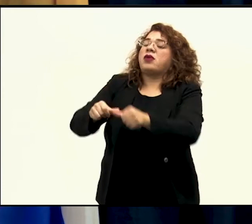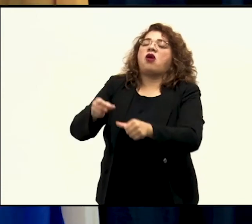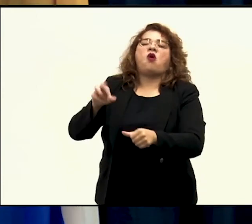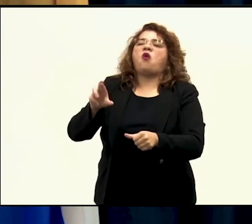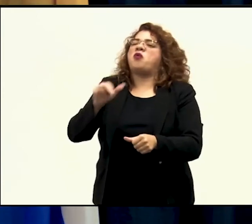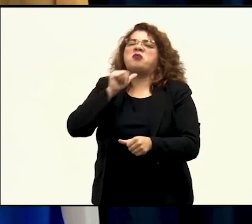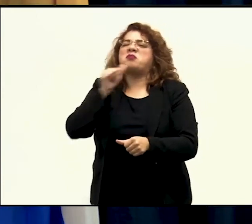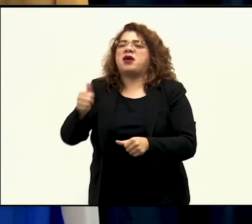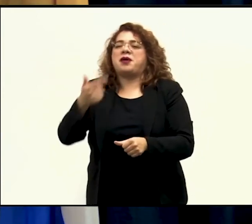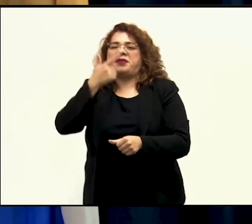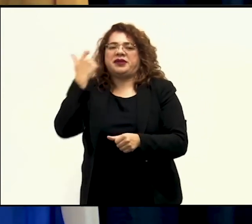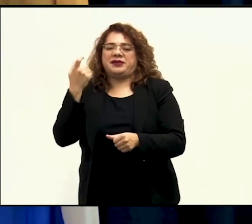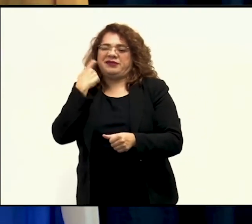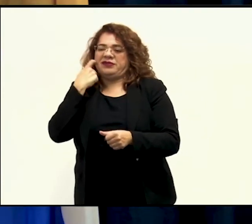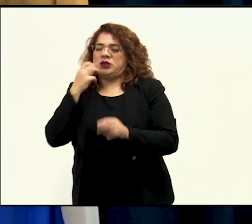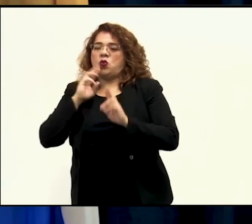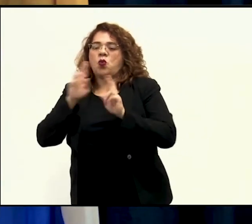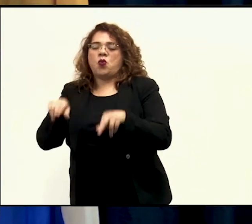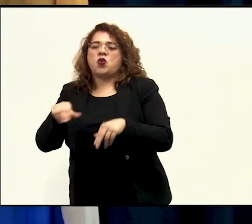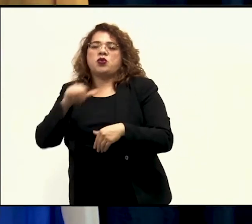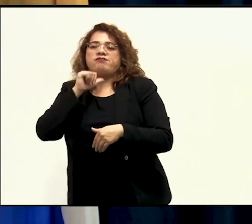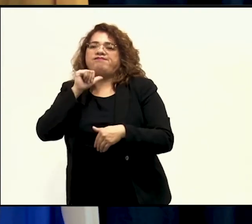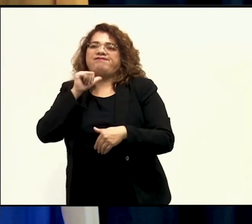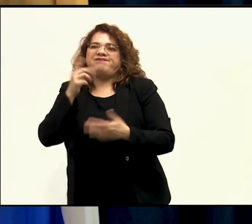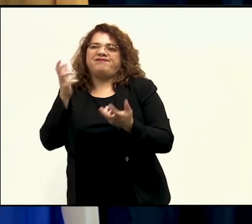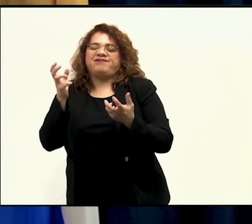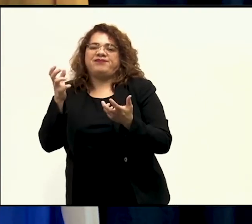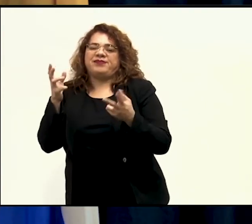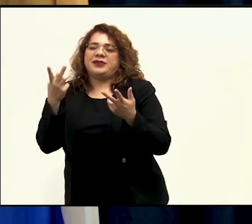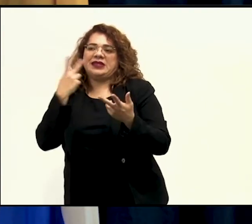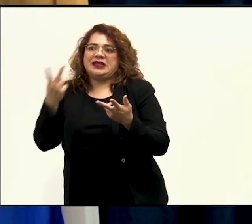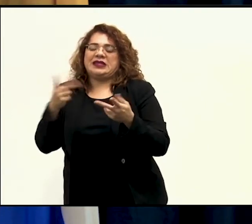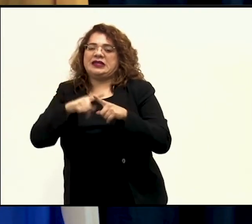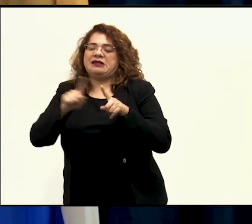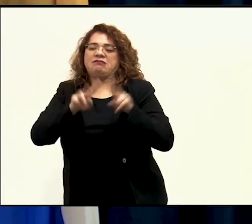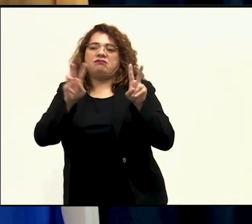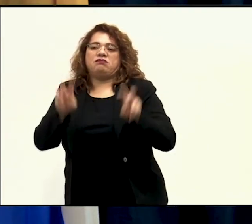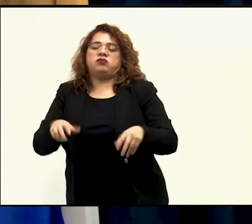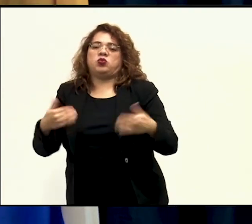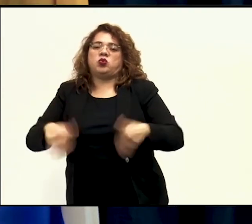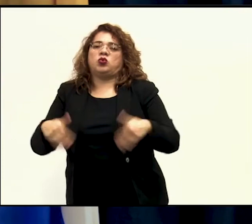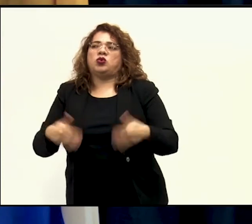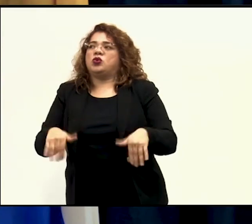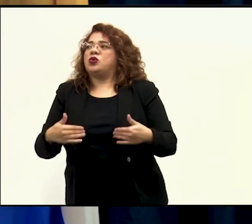Okay I think the question was, the first question was, I'm sorry Kelly, can you get the first